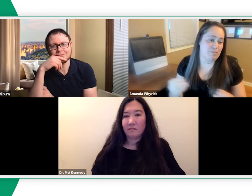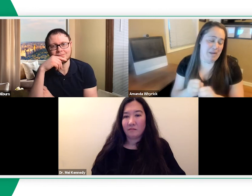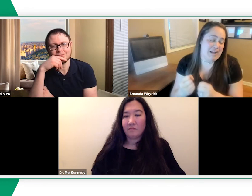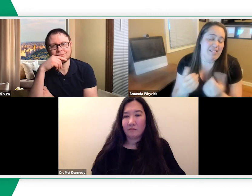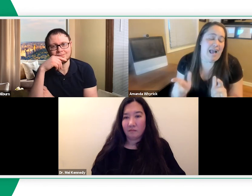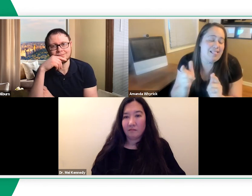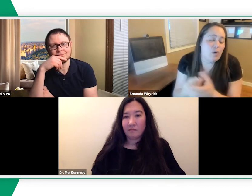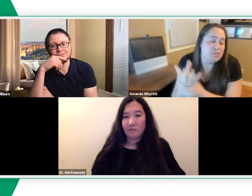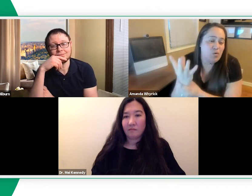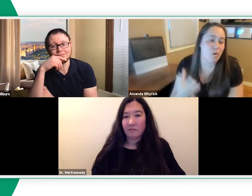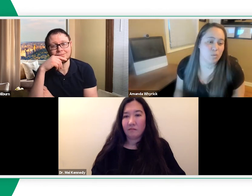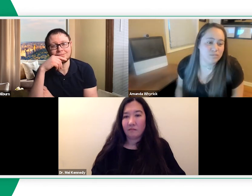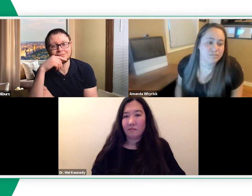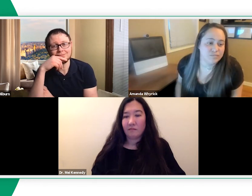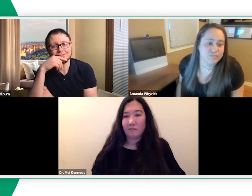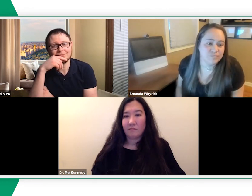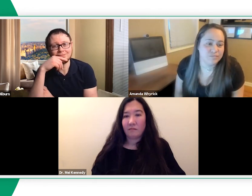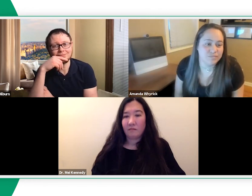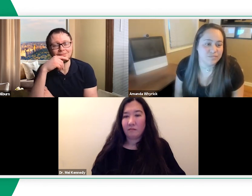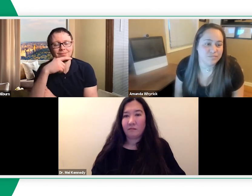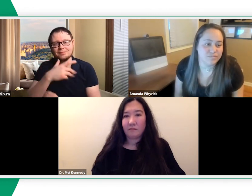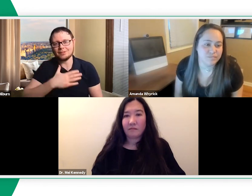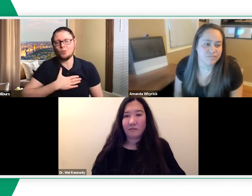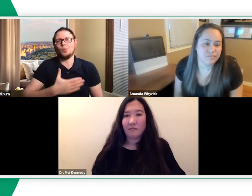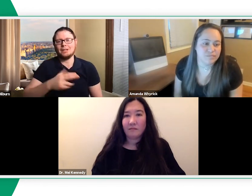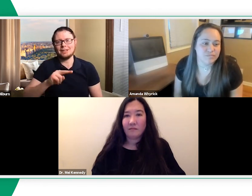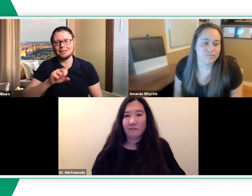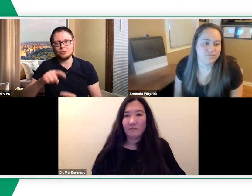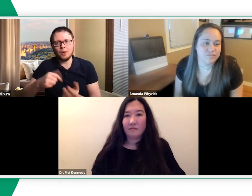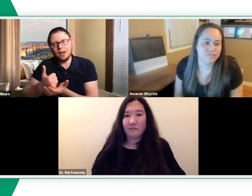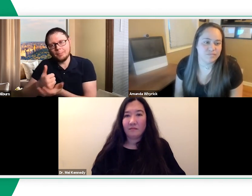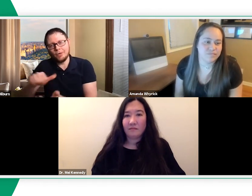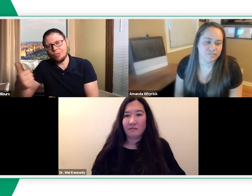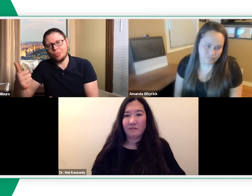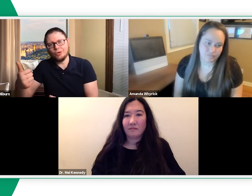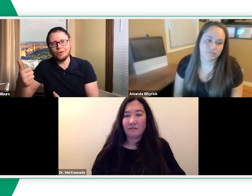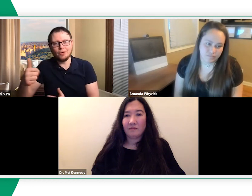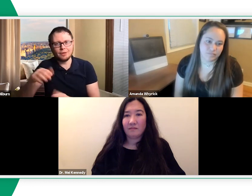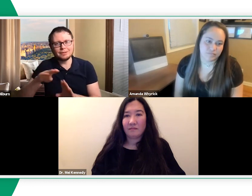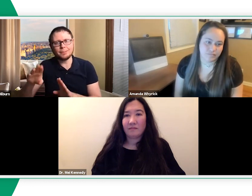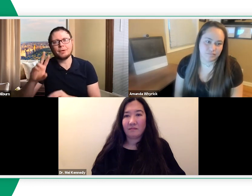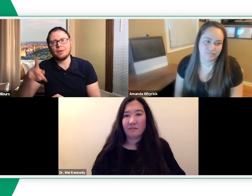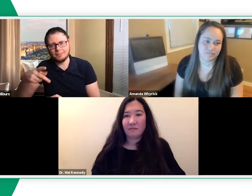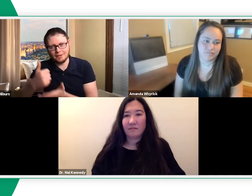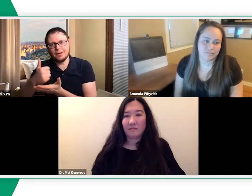and allow them to grow. >>BRIAN MILBURN: A willingness to help other